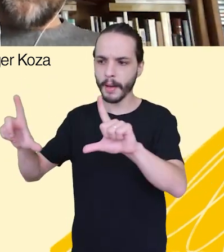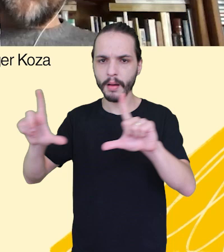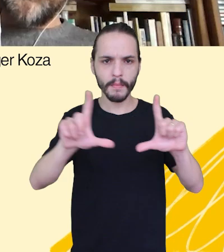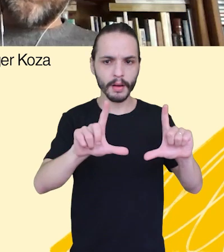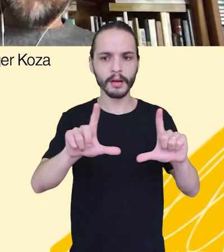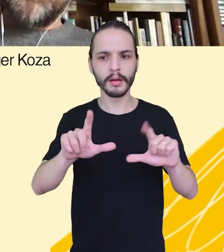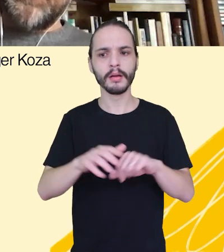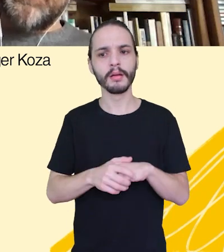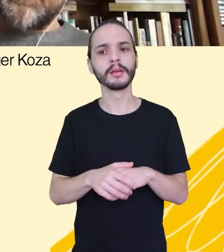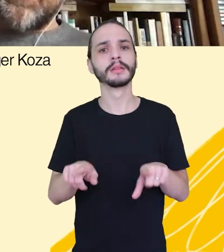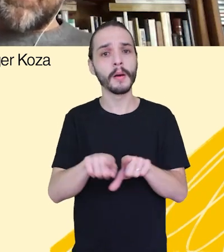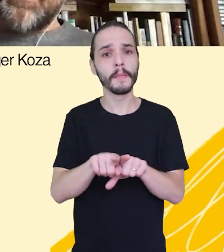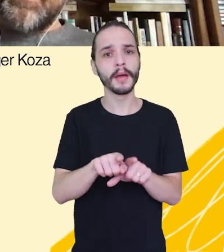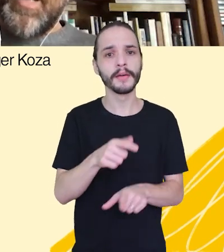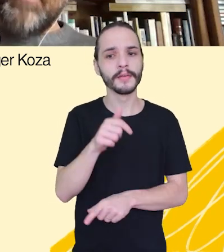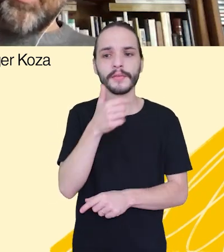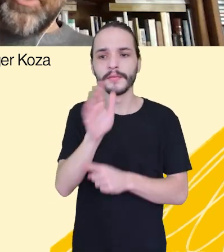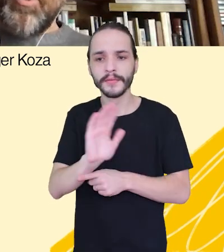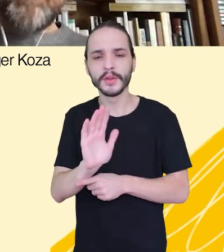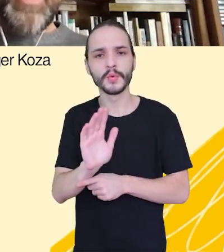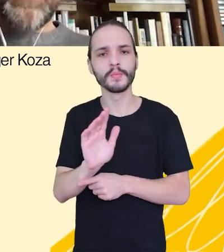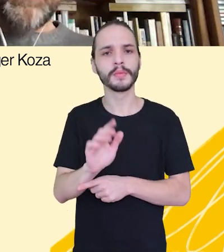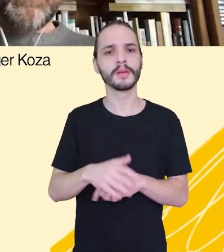And then again in I Was at Home, But